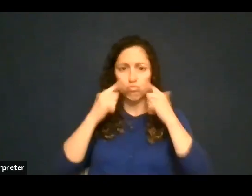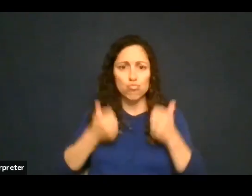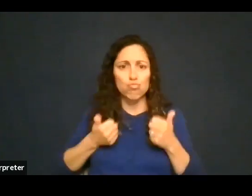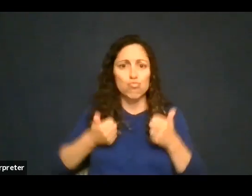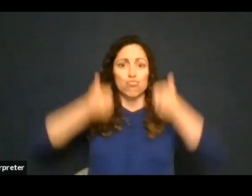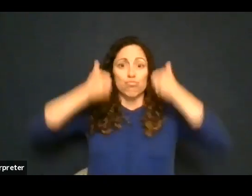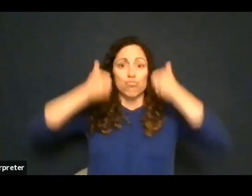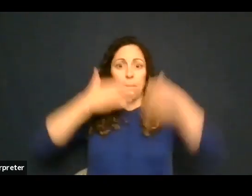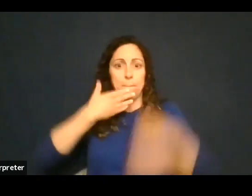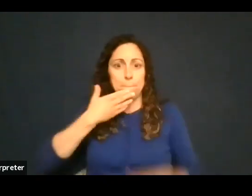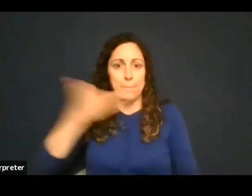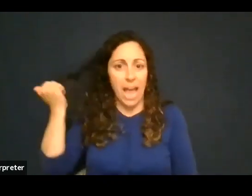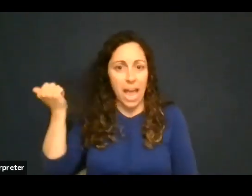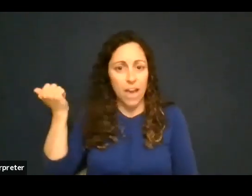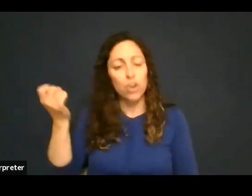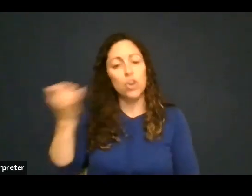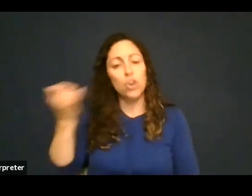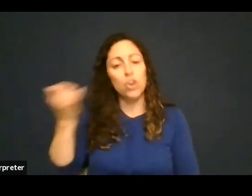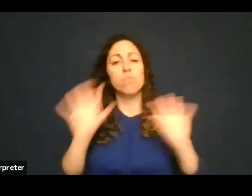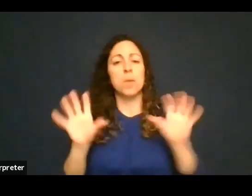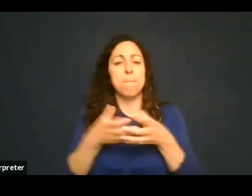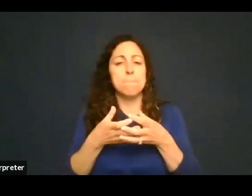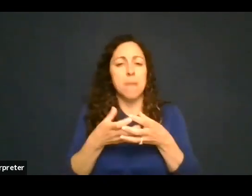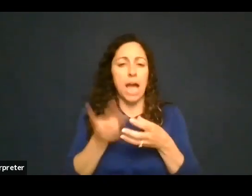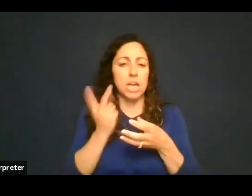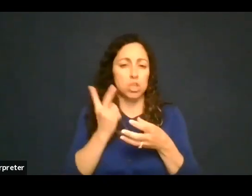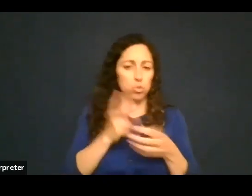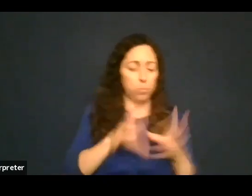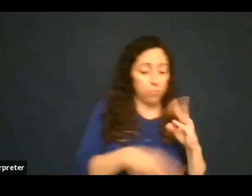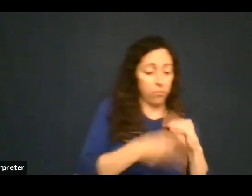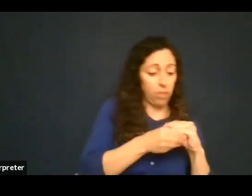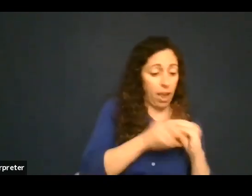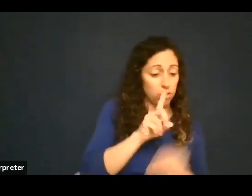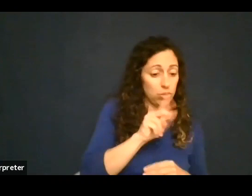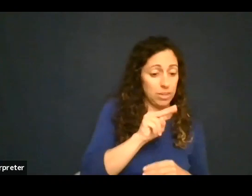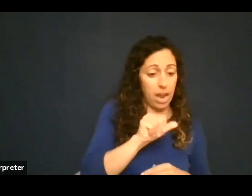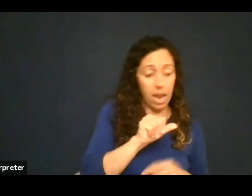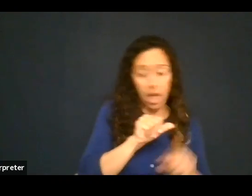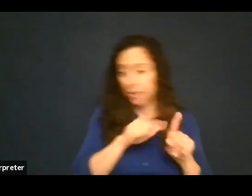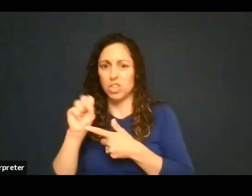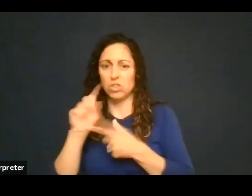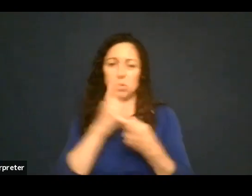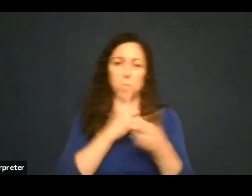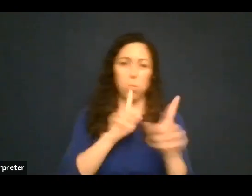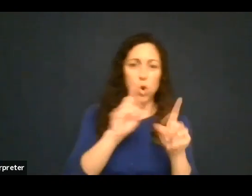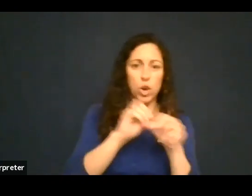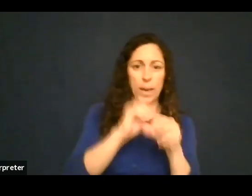Adding a bit of the extra DNA and trying new AAV vector. So there's really a lot happening in this,